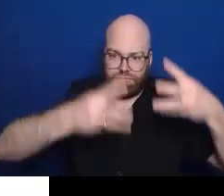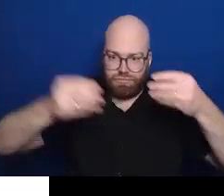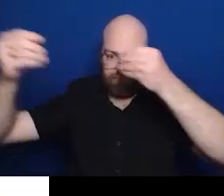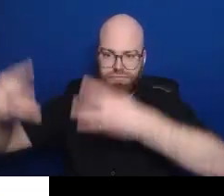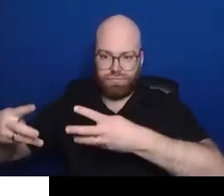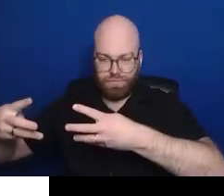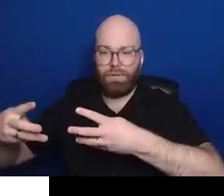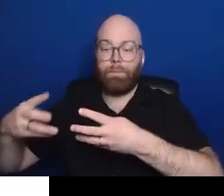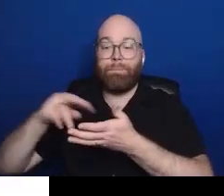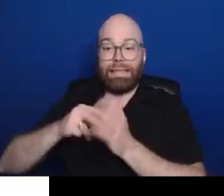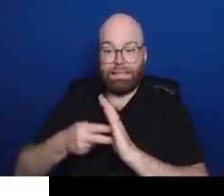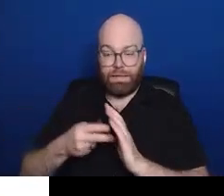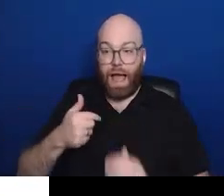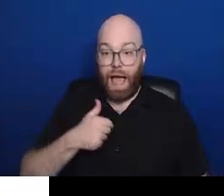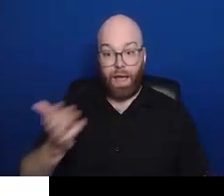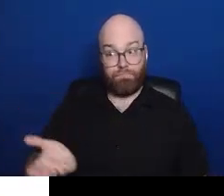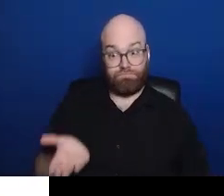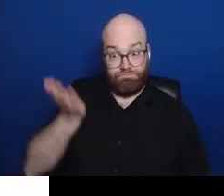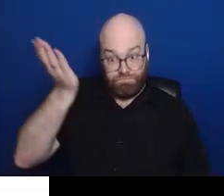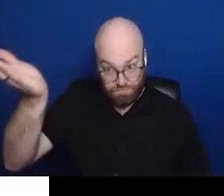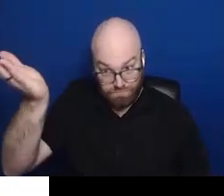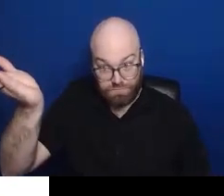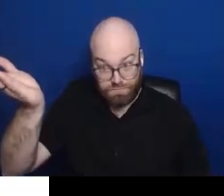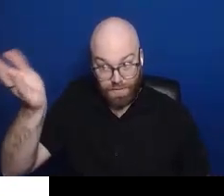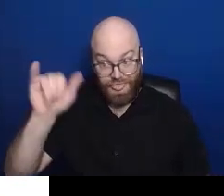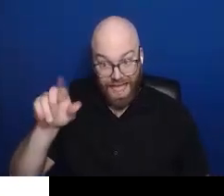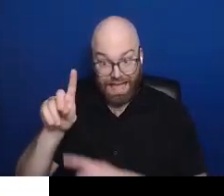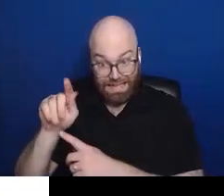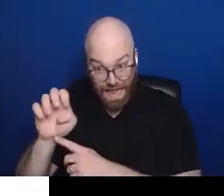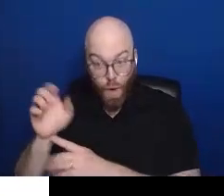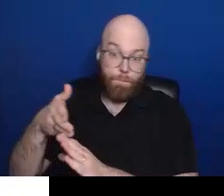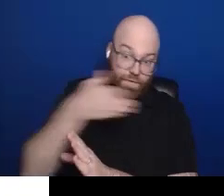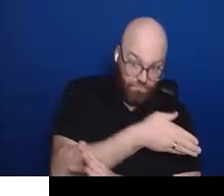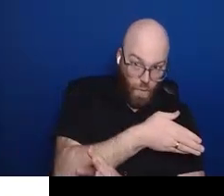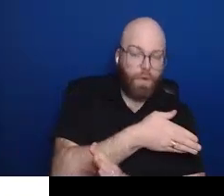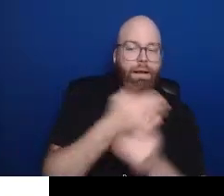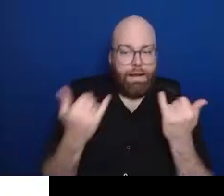So it is just what category they fall into.